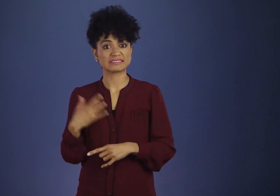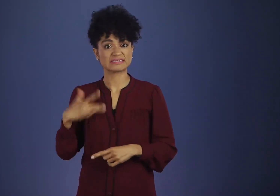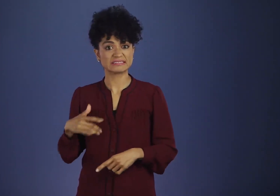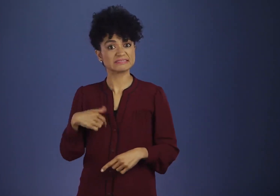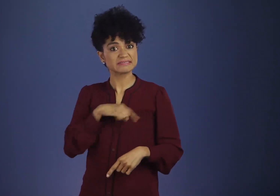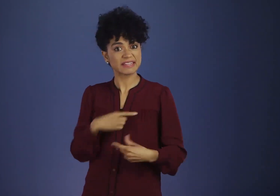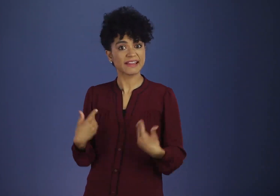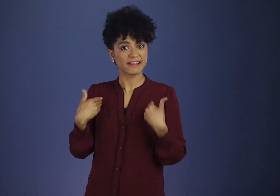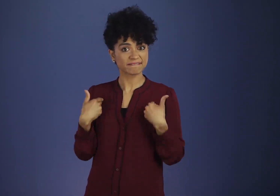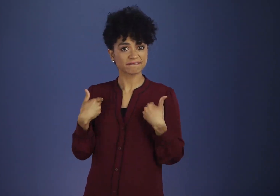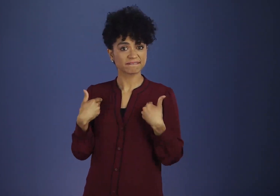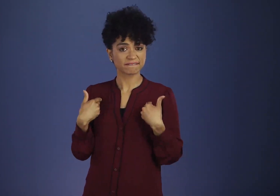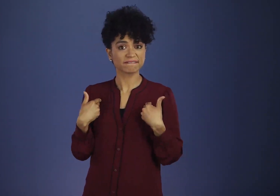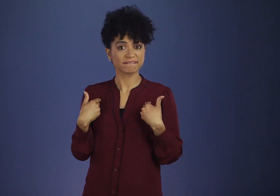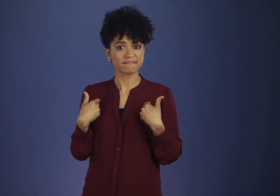an allergy, they called it.